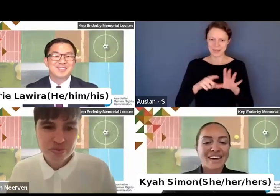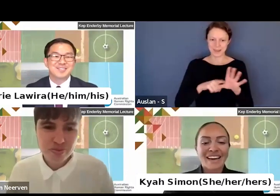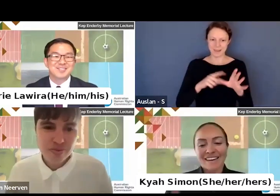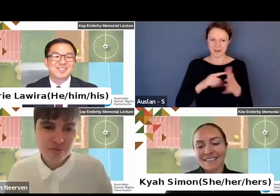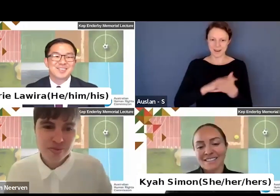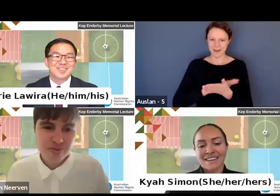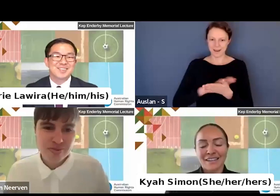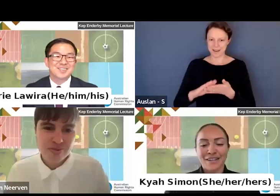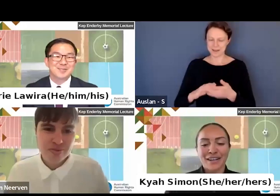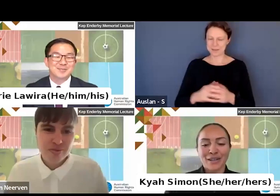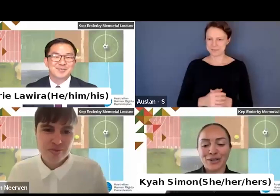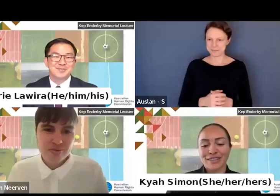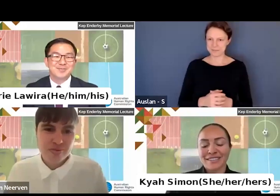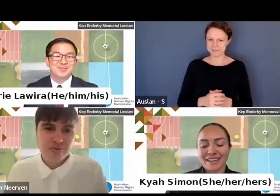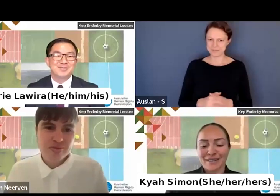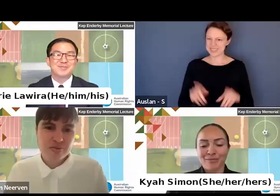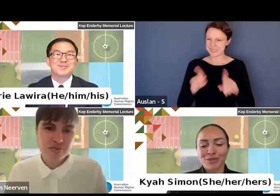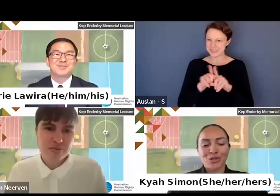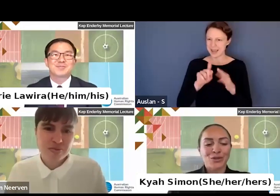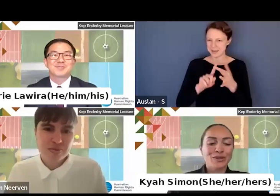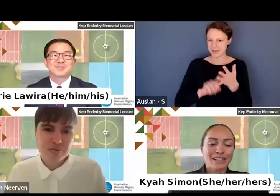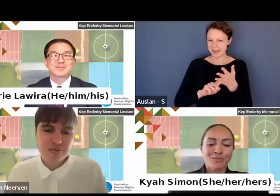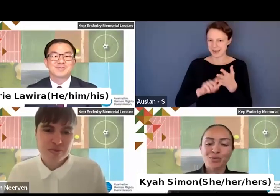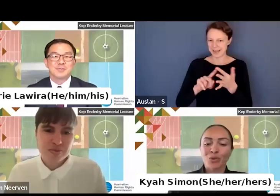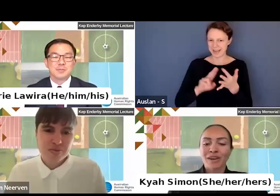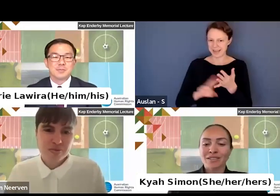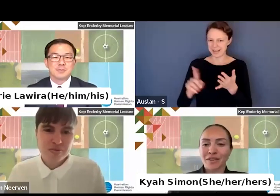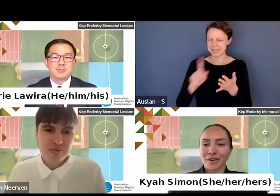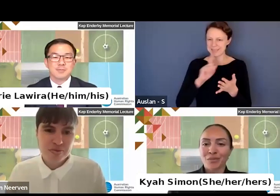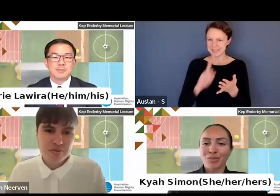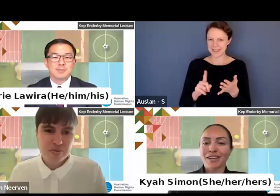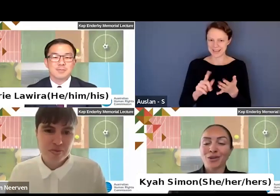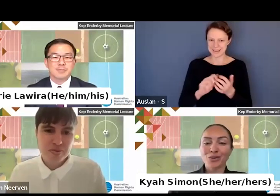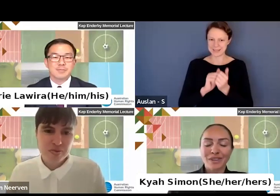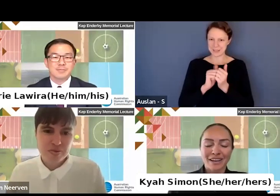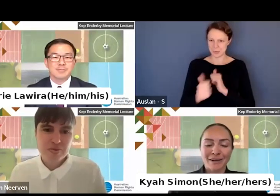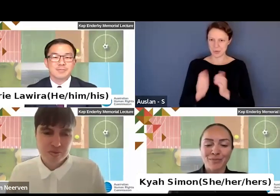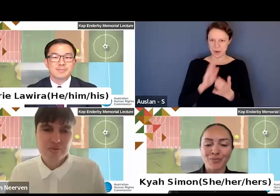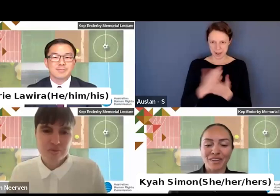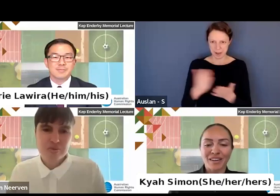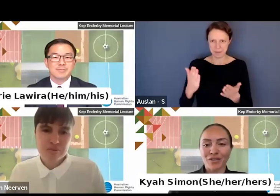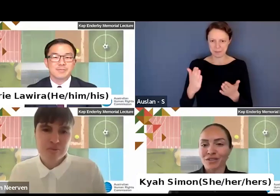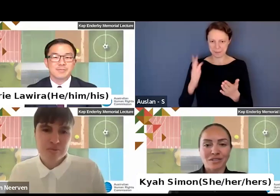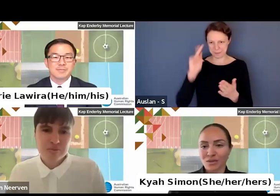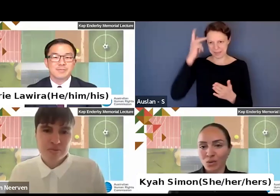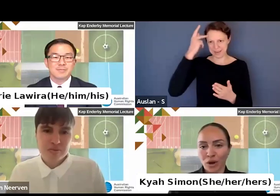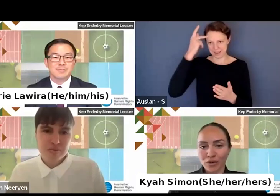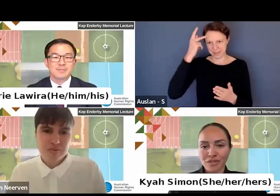Yeah, as Ellen alluded to. Sport is very political. Across all codes.